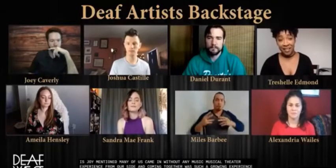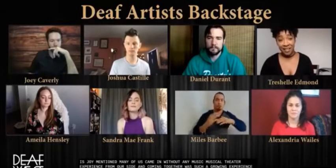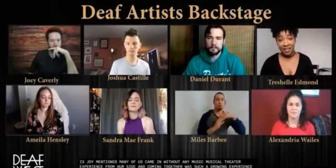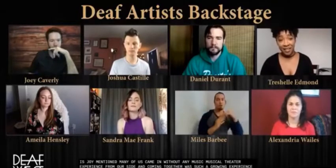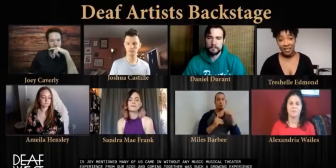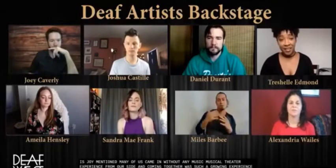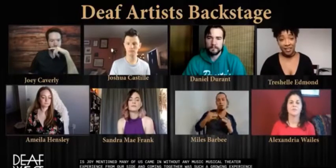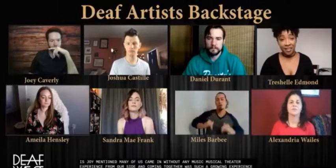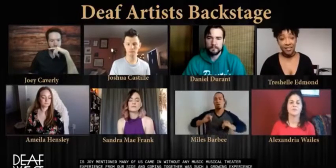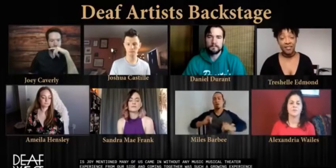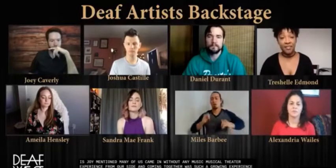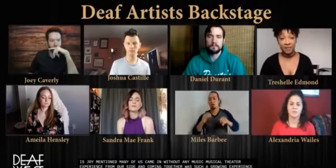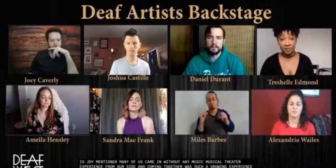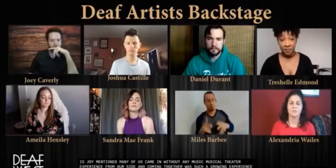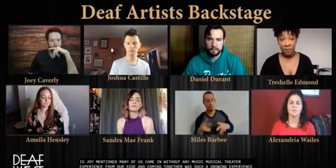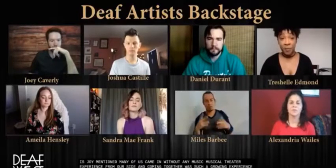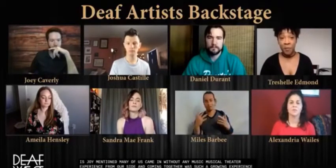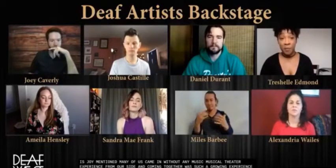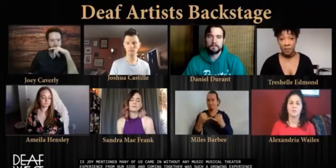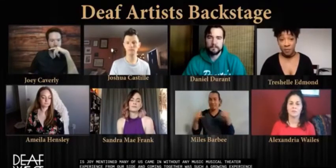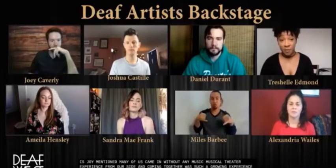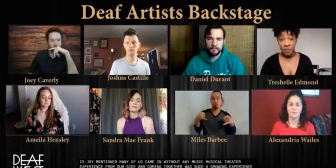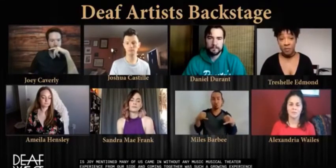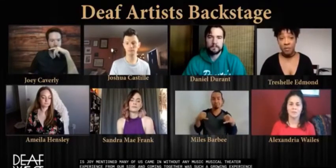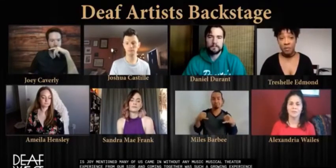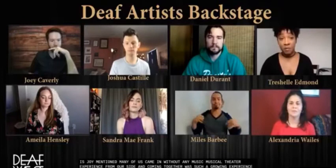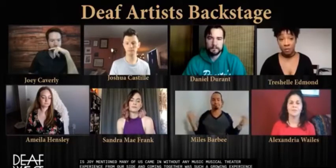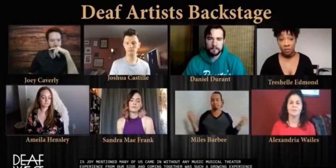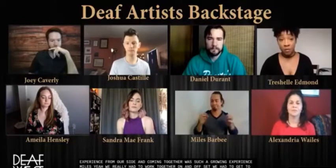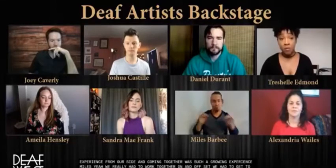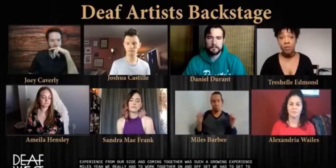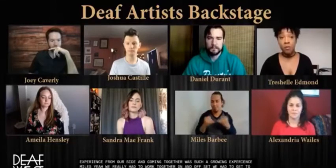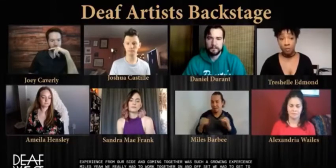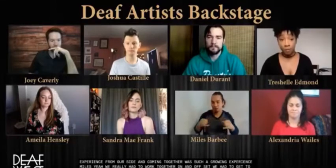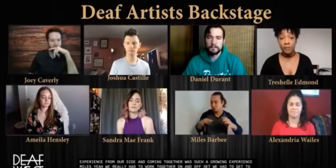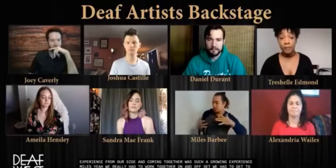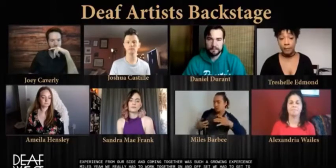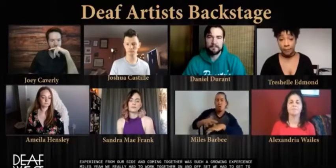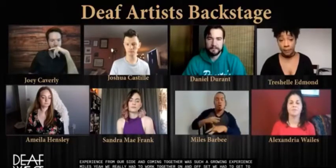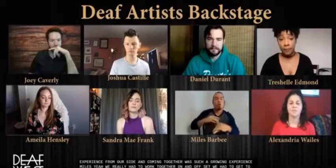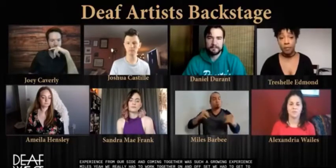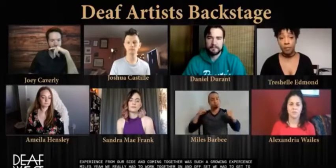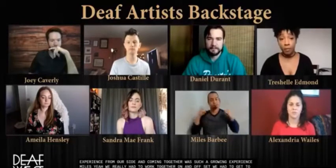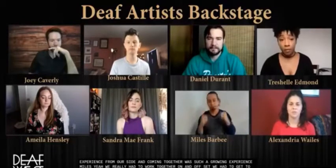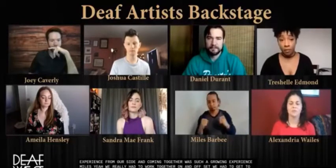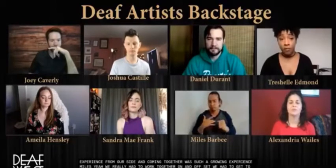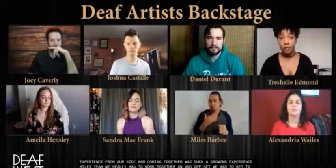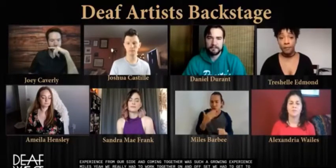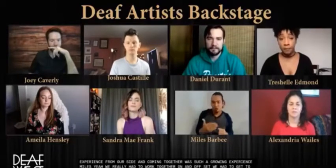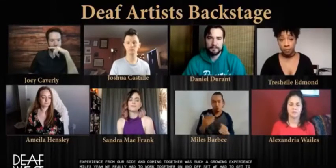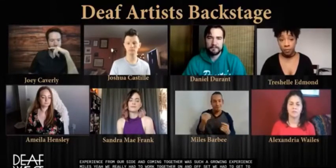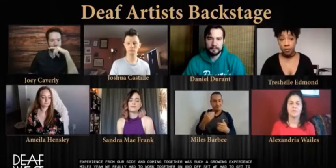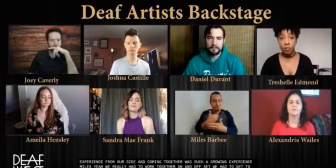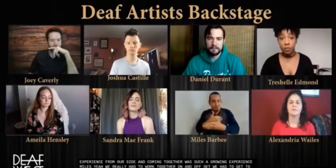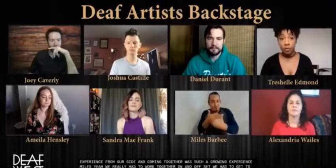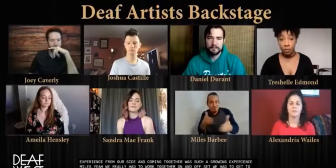We actually did ice breakers on a daily basis to help us get to know each other. And we became a family. There were no barriers.